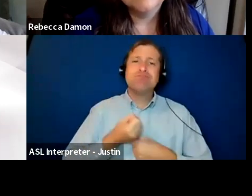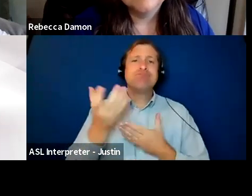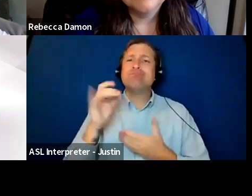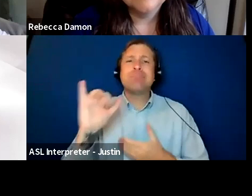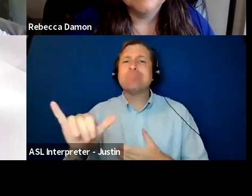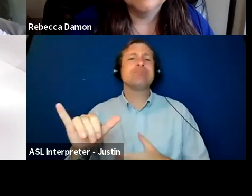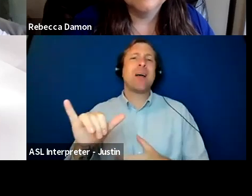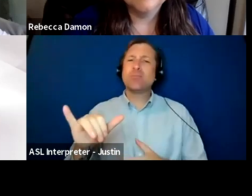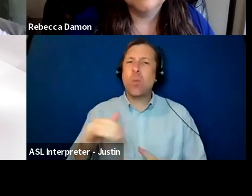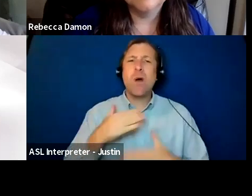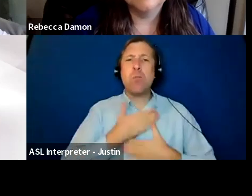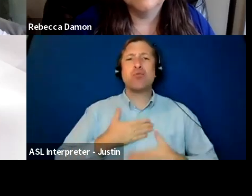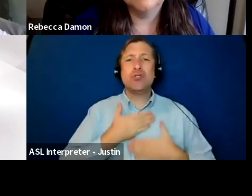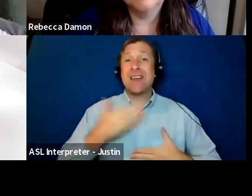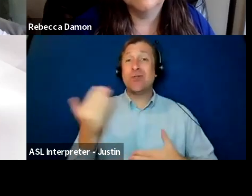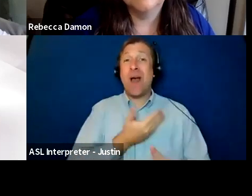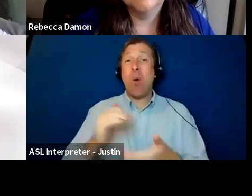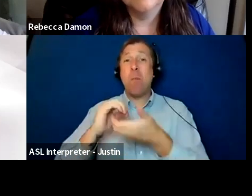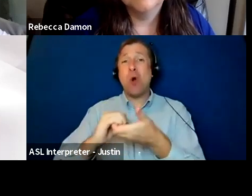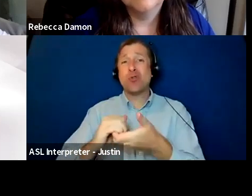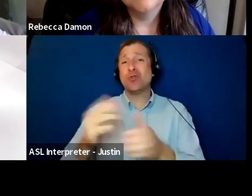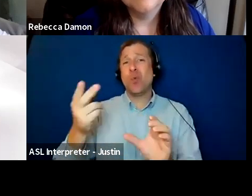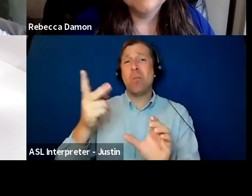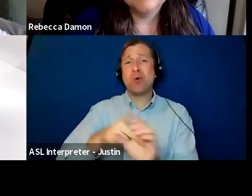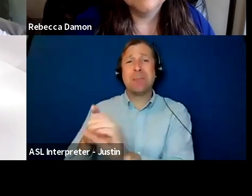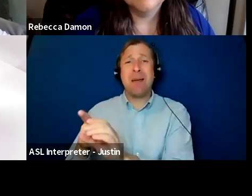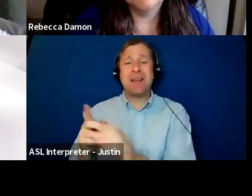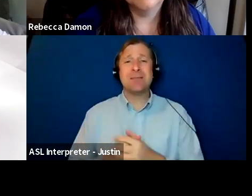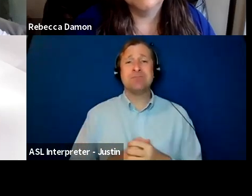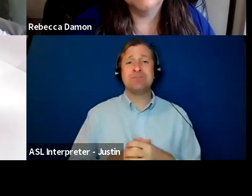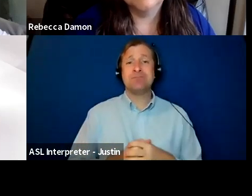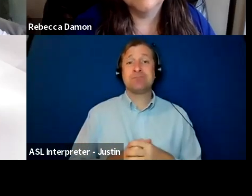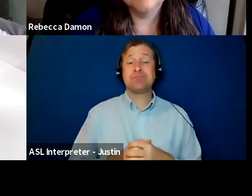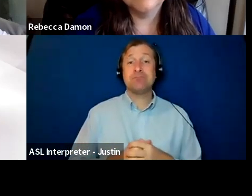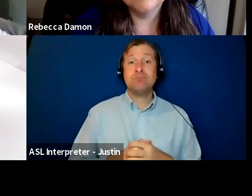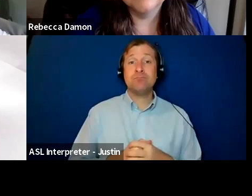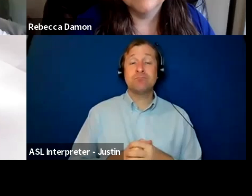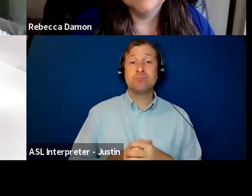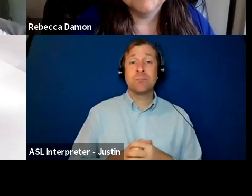for the sister unions and guilds who participated with us. You'll, you may hear some of this in the presentation,